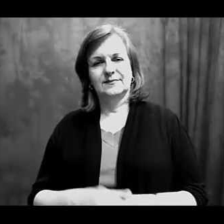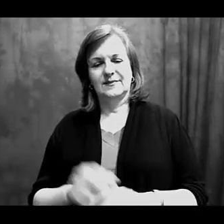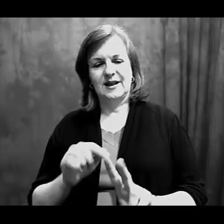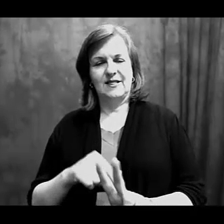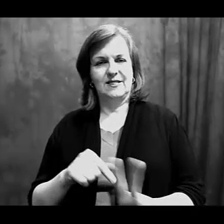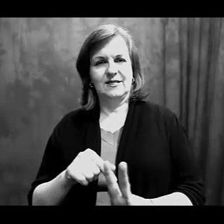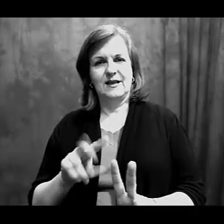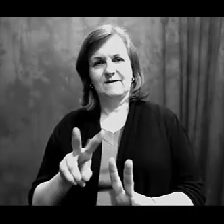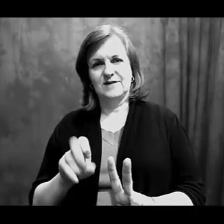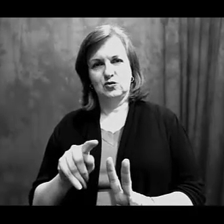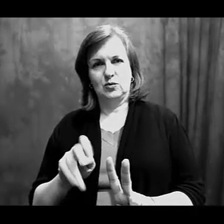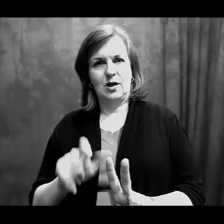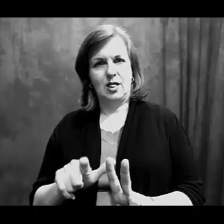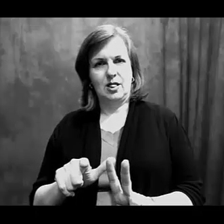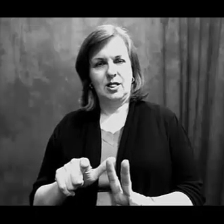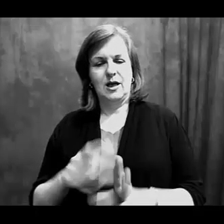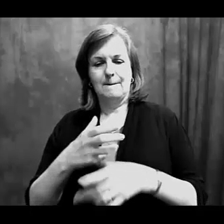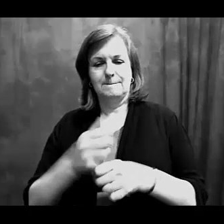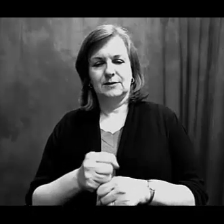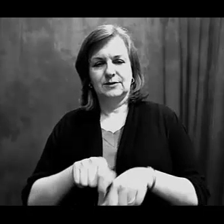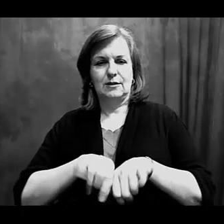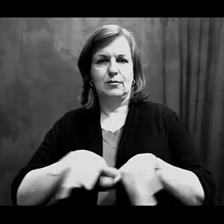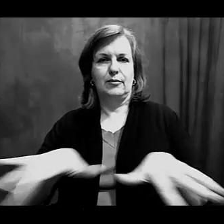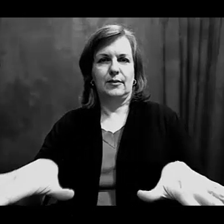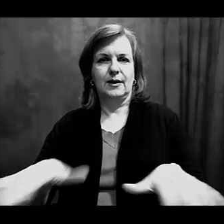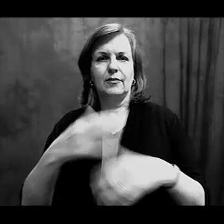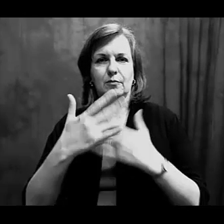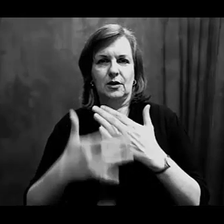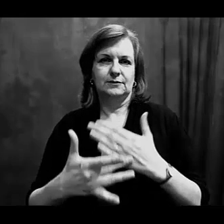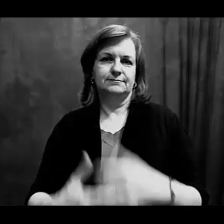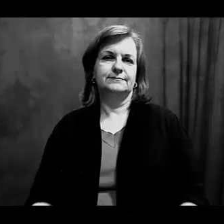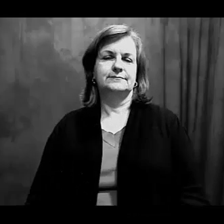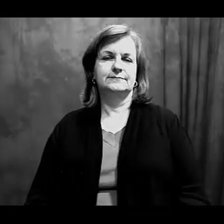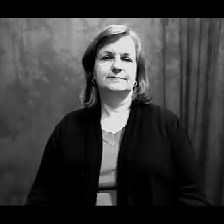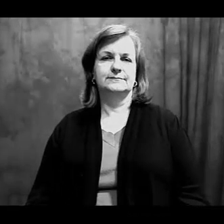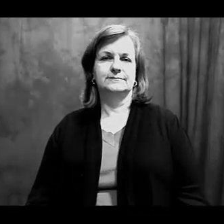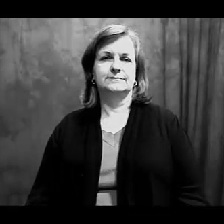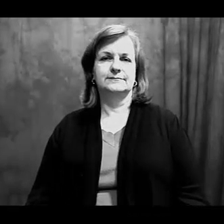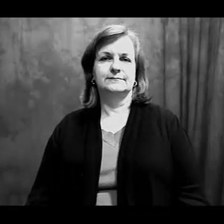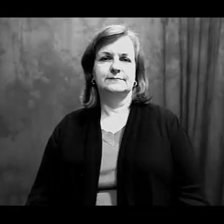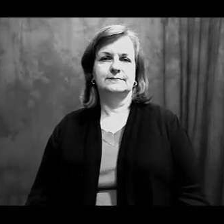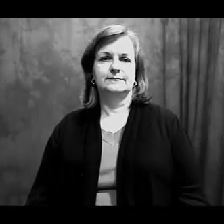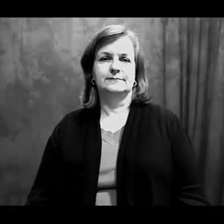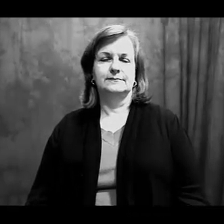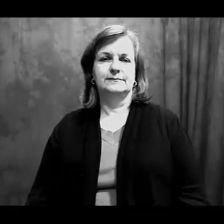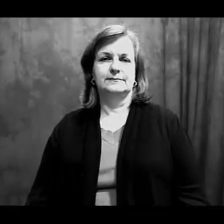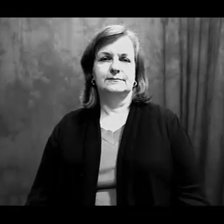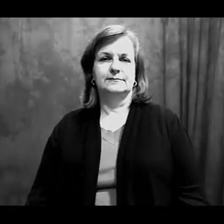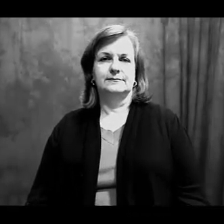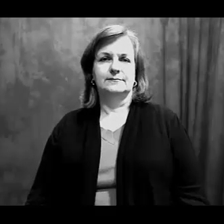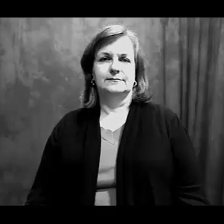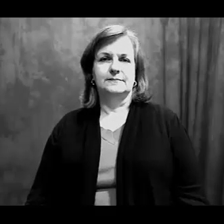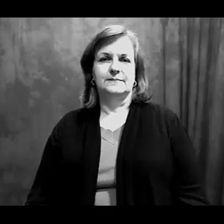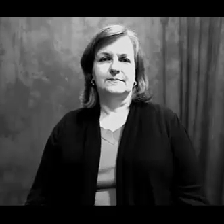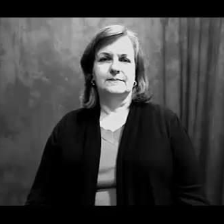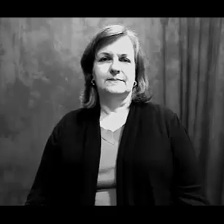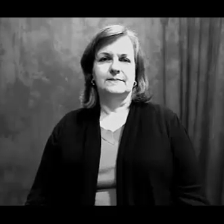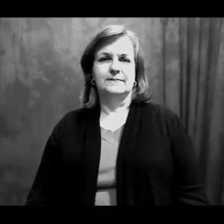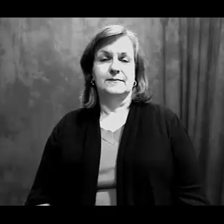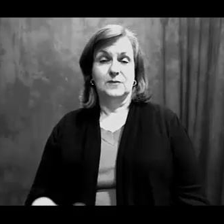and the ventricle is gonna pump out blood and you see it does that here